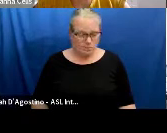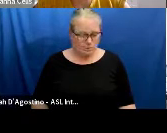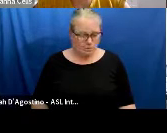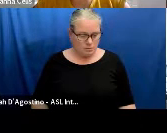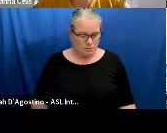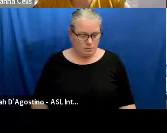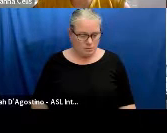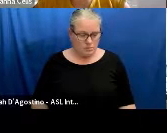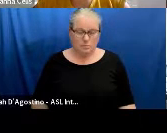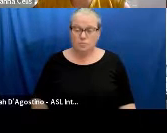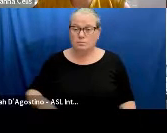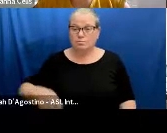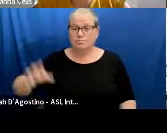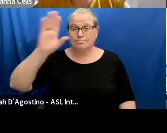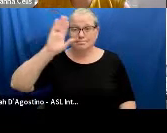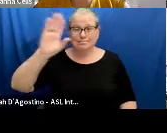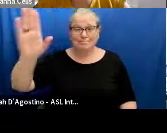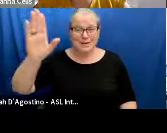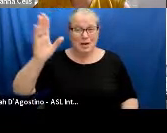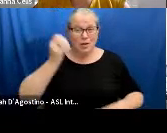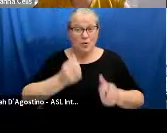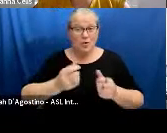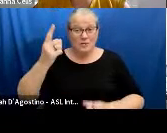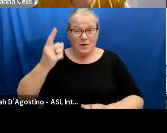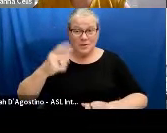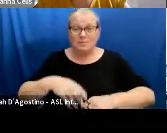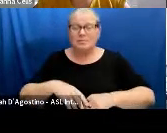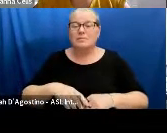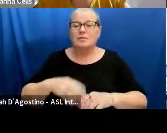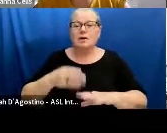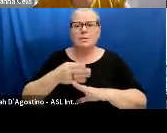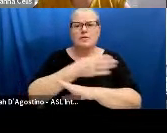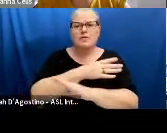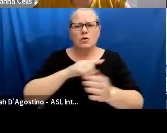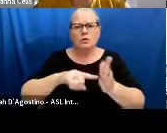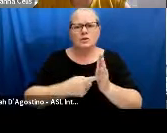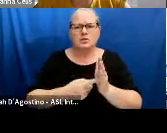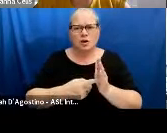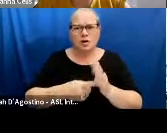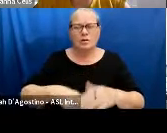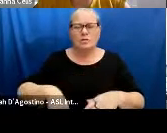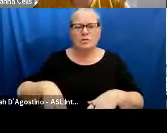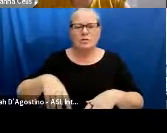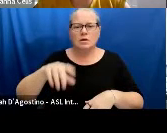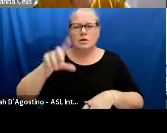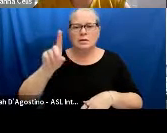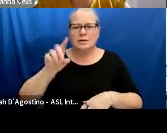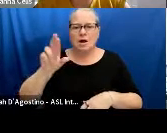hello everyone before we start the webinar drct staff needs to enable the interpretation feature